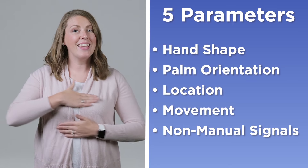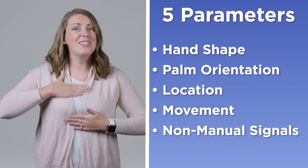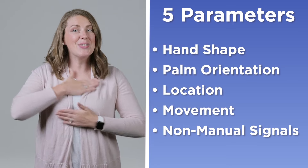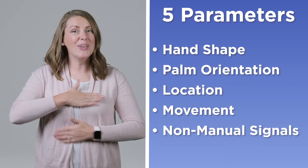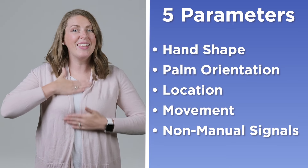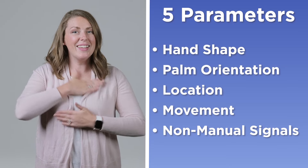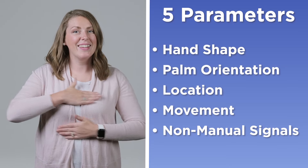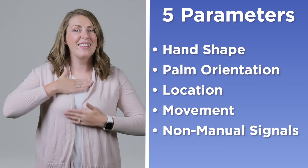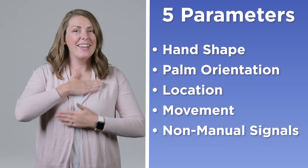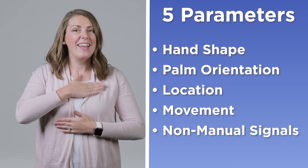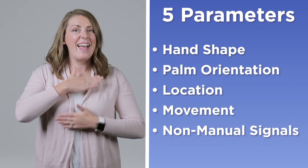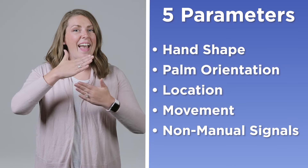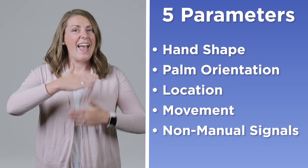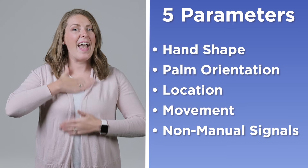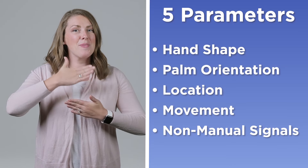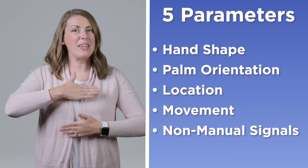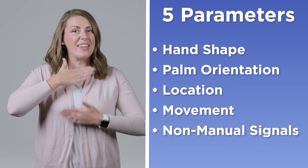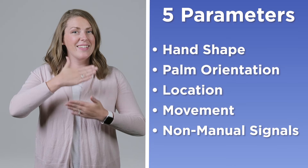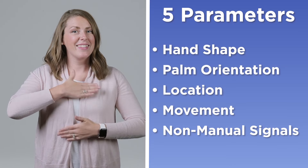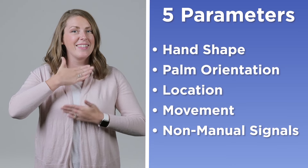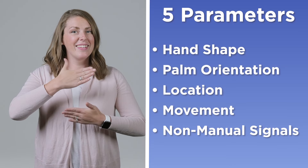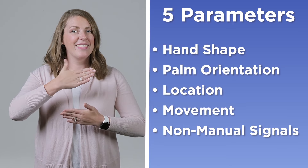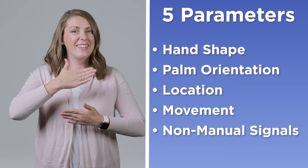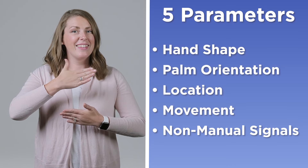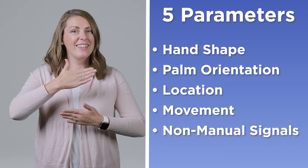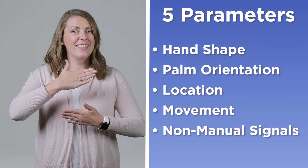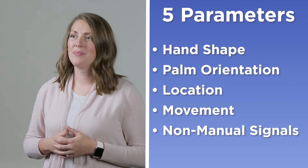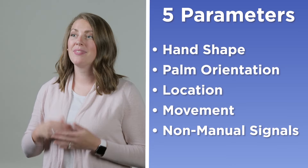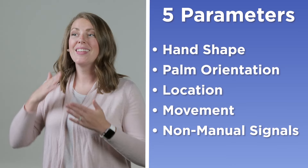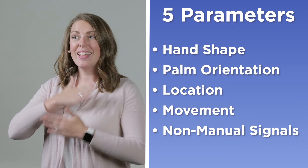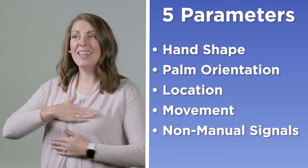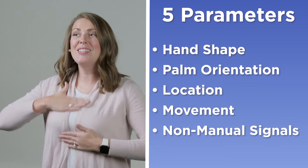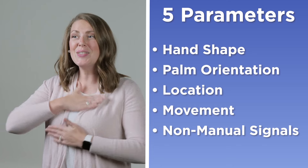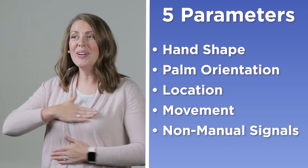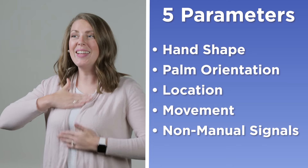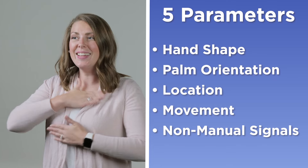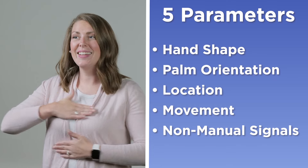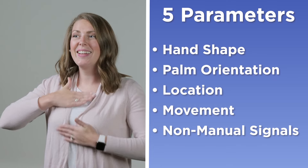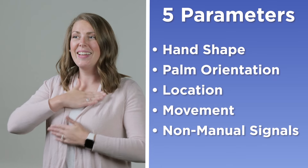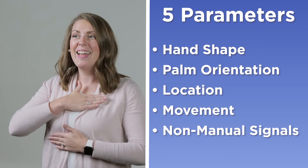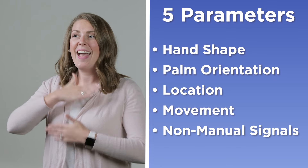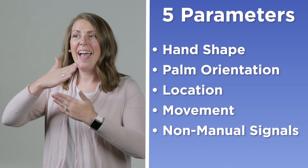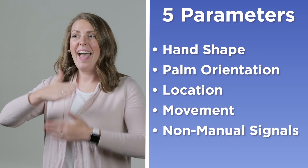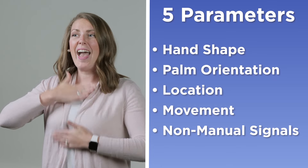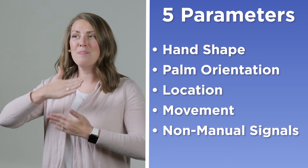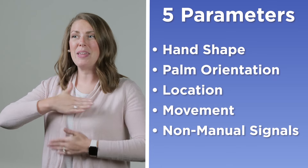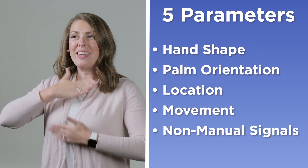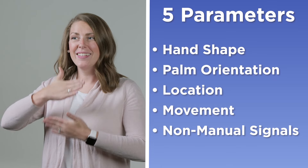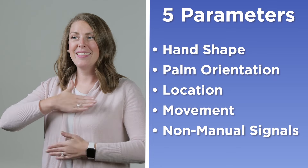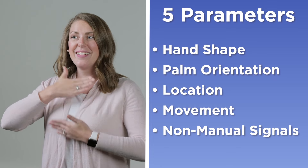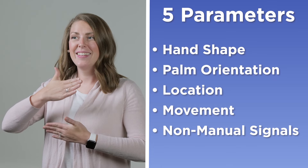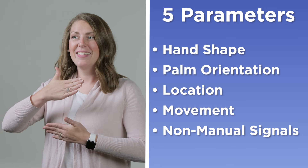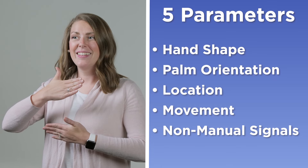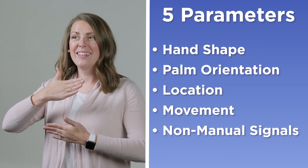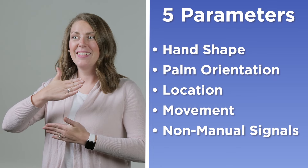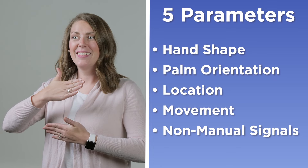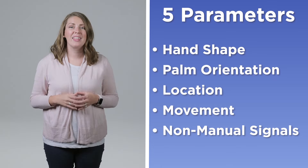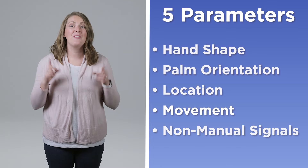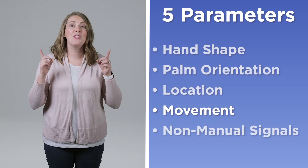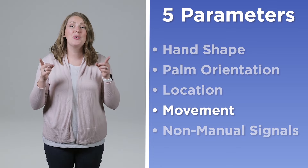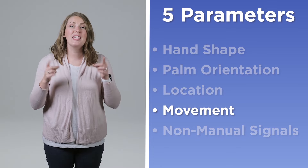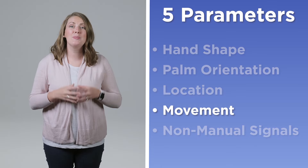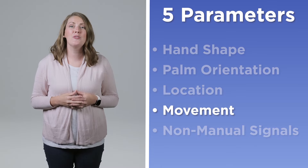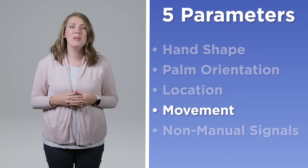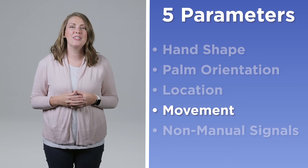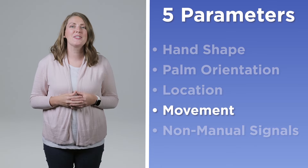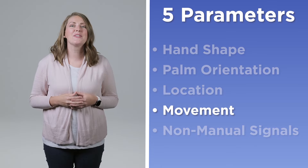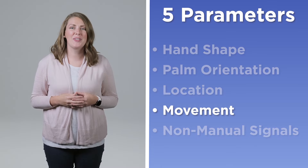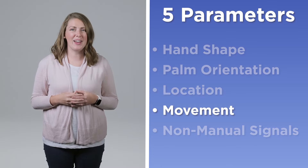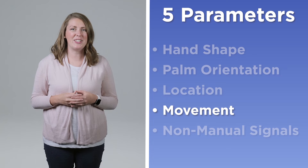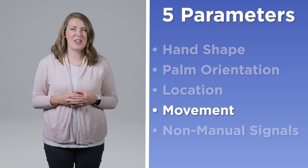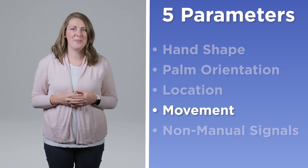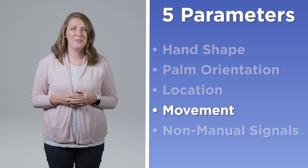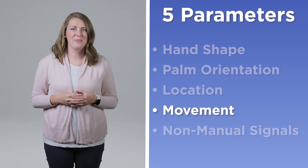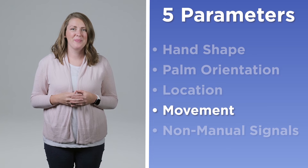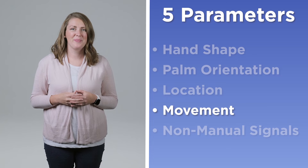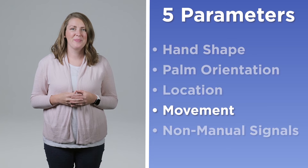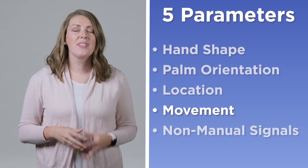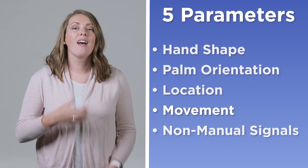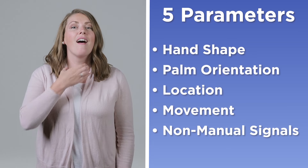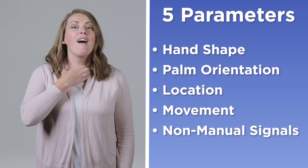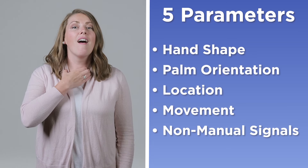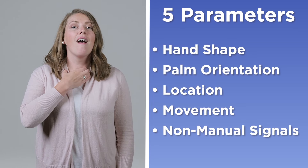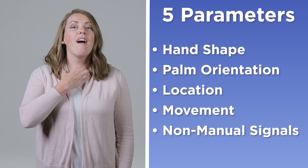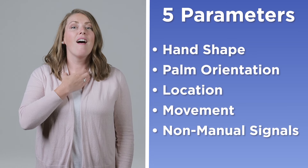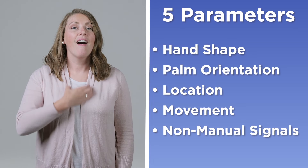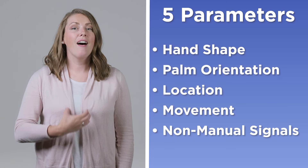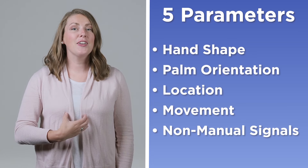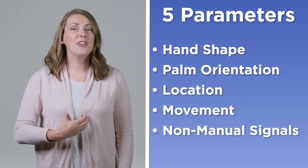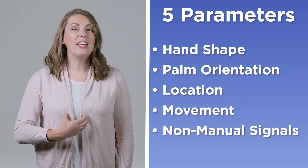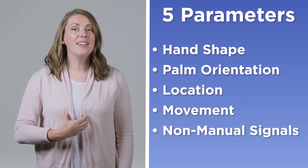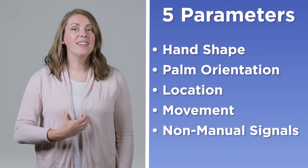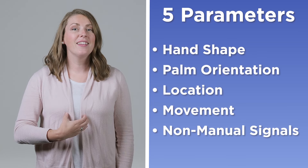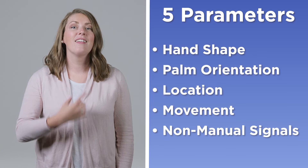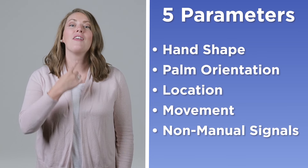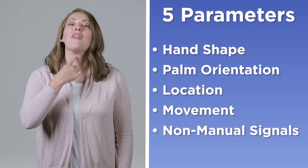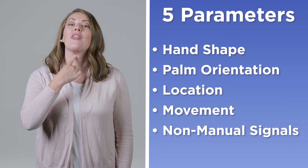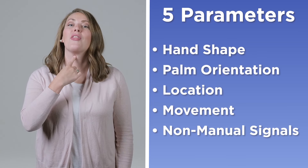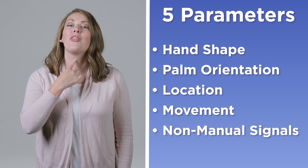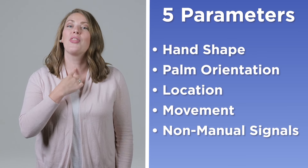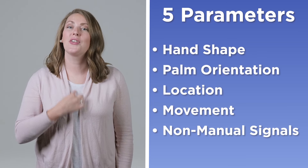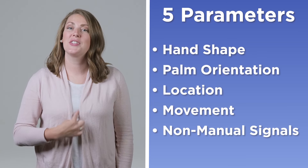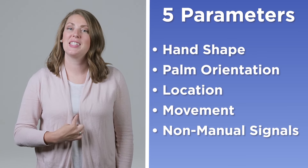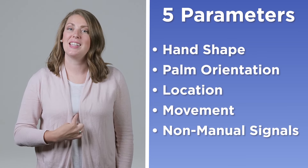Enjoy, happy. Enjoy, happy. If you guessed movement, great job. Hungry, thirsty.